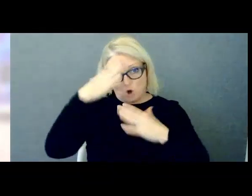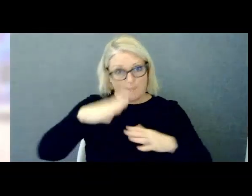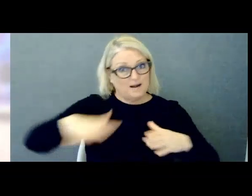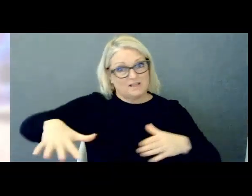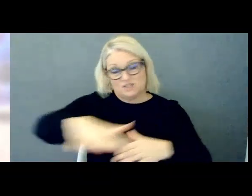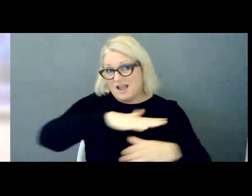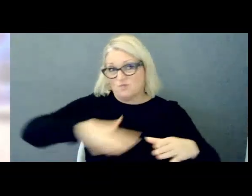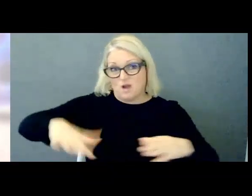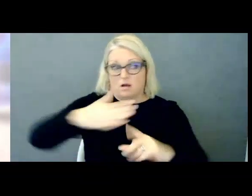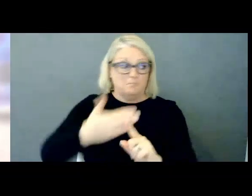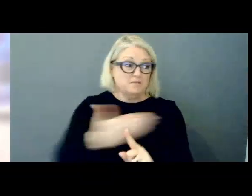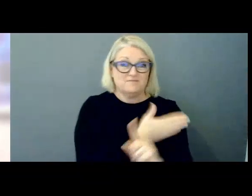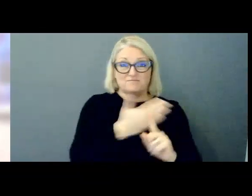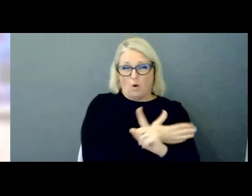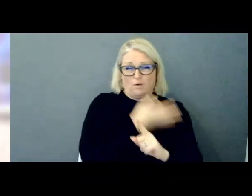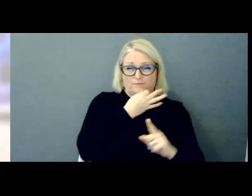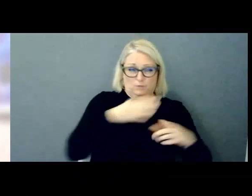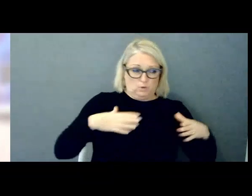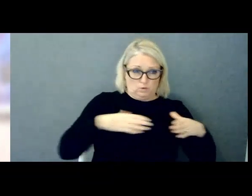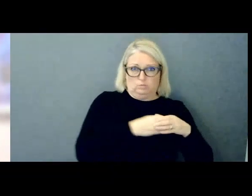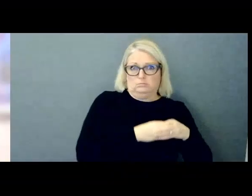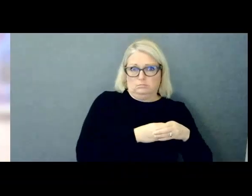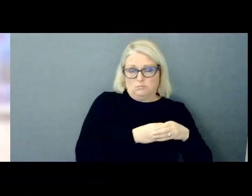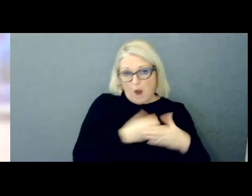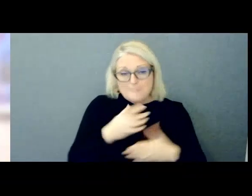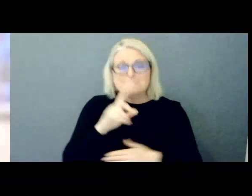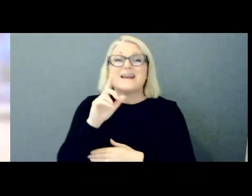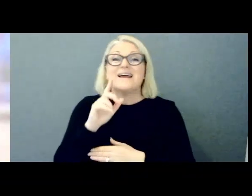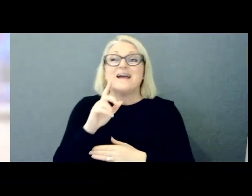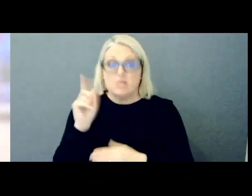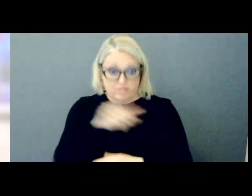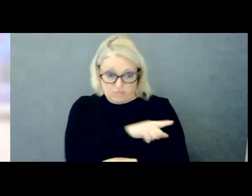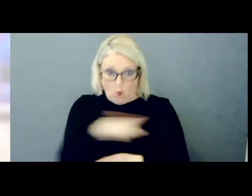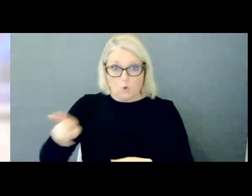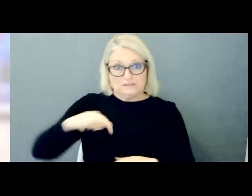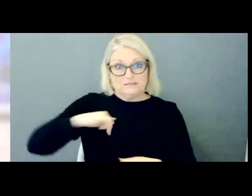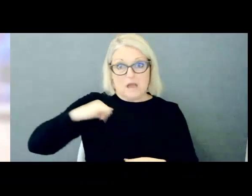So the question is, "What are those staff doing? How well-trained are they? And who's supporting them